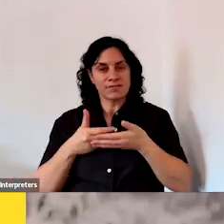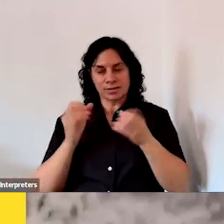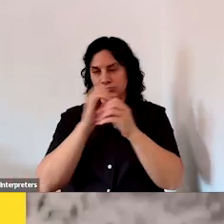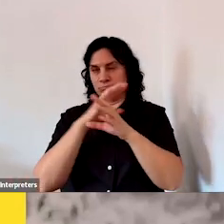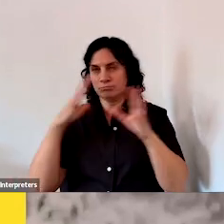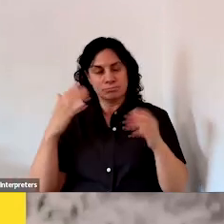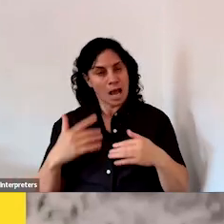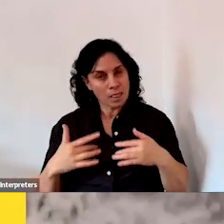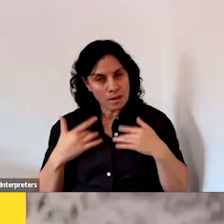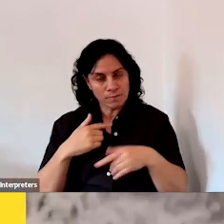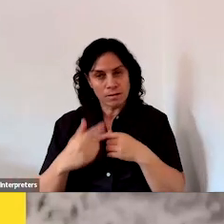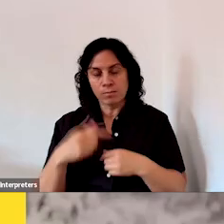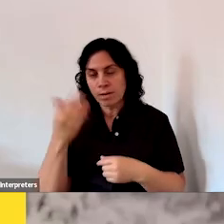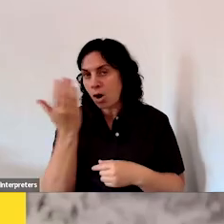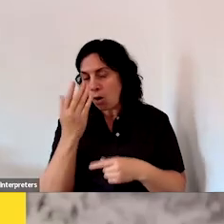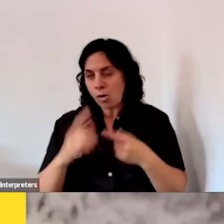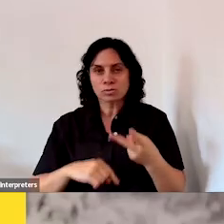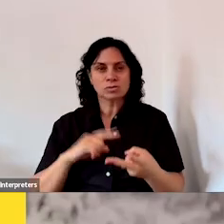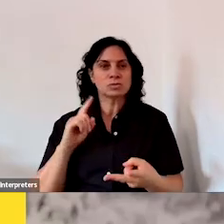and how confident they feel managing in their school environment.